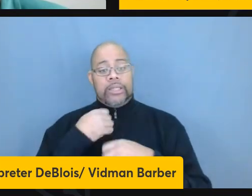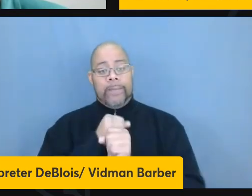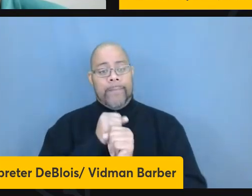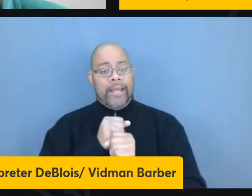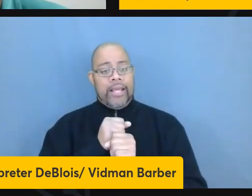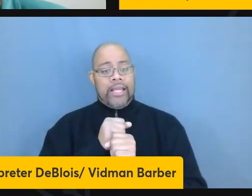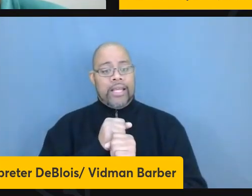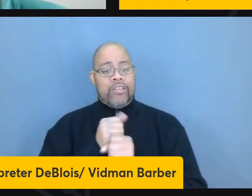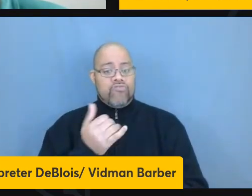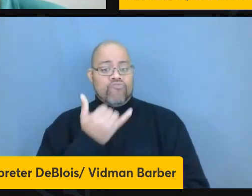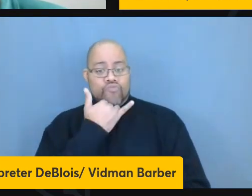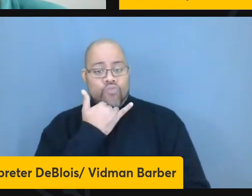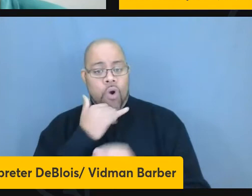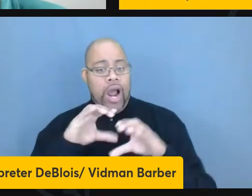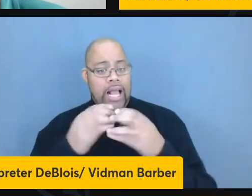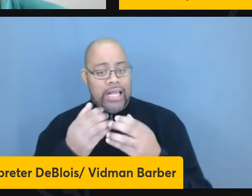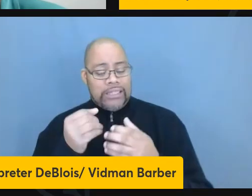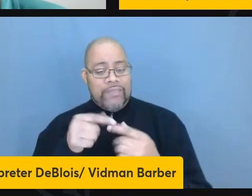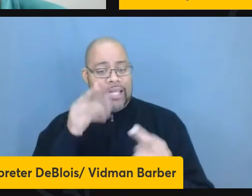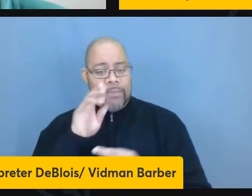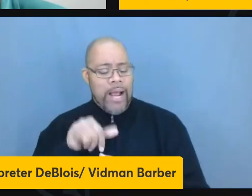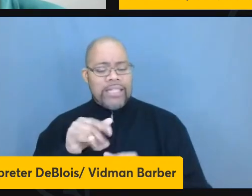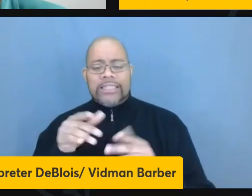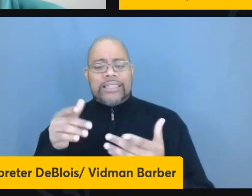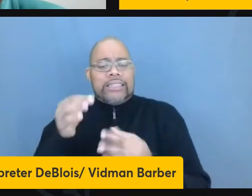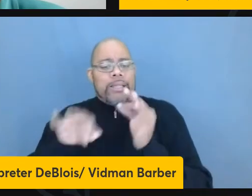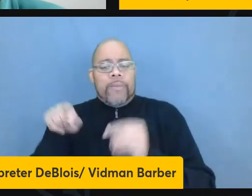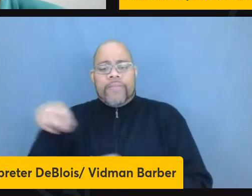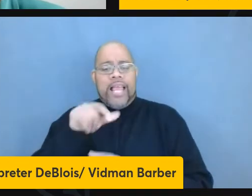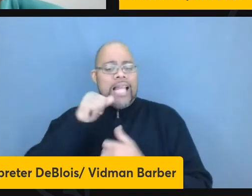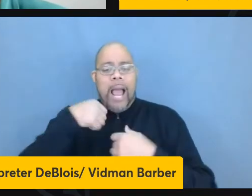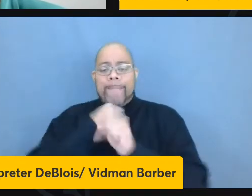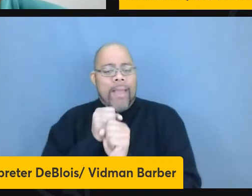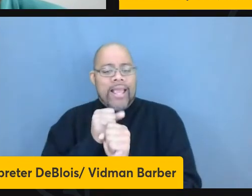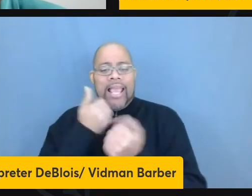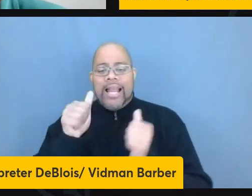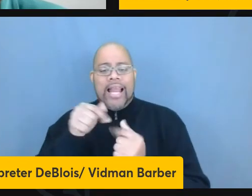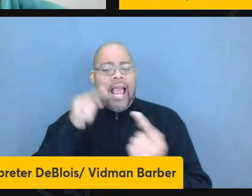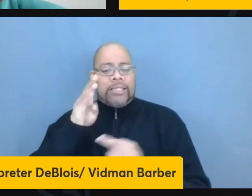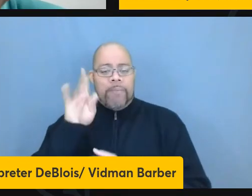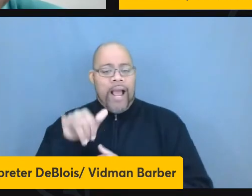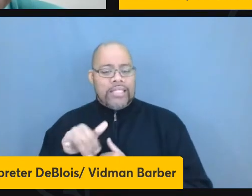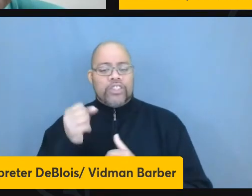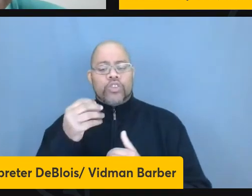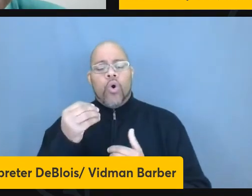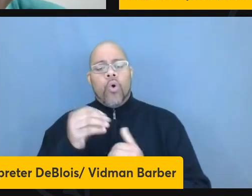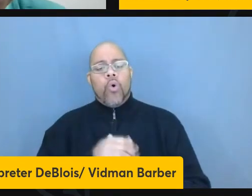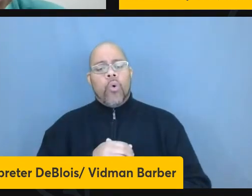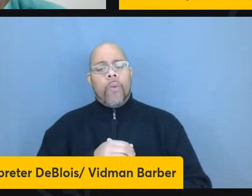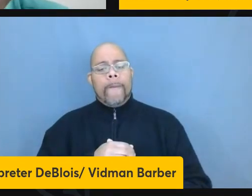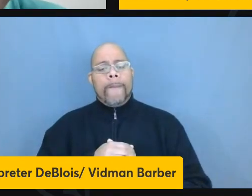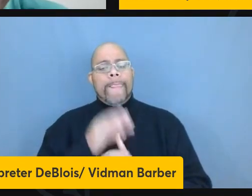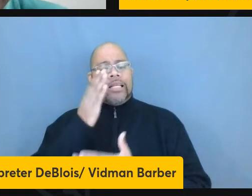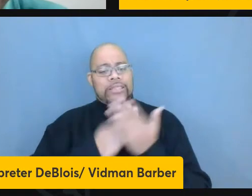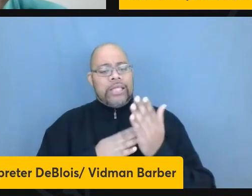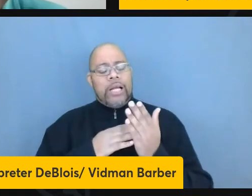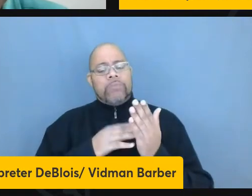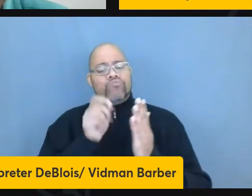wrong class of antibody, they were simply just not making antibody. So there's been some literature in the past that you